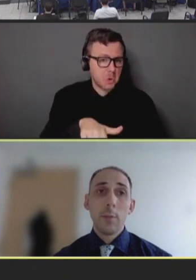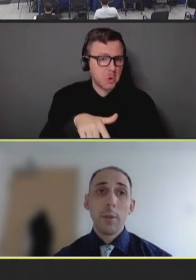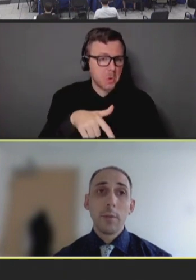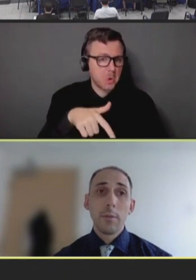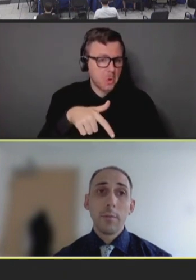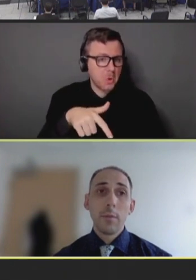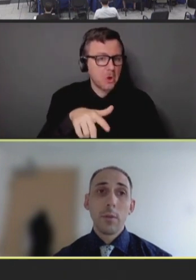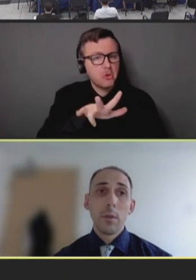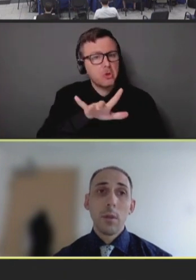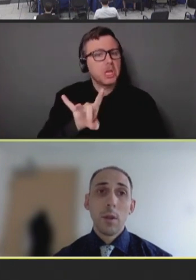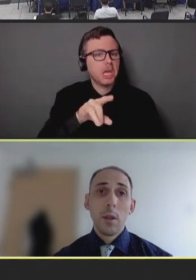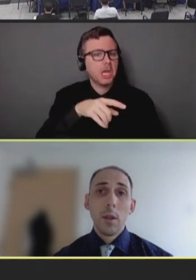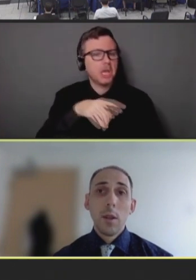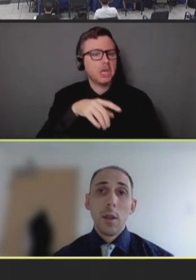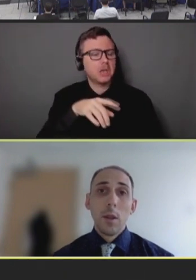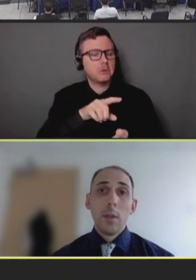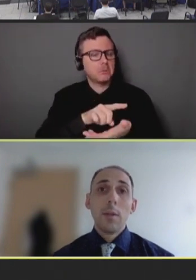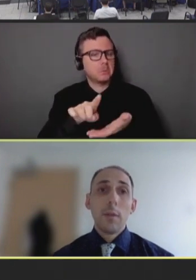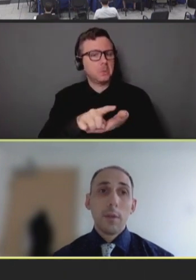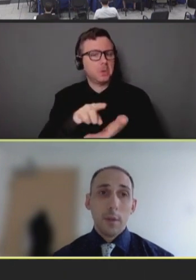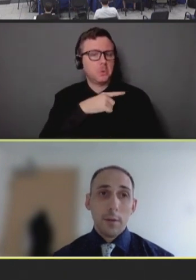Next slide, please.